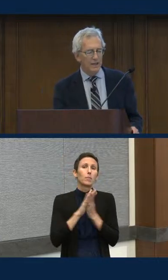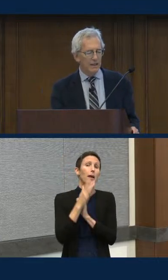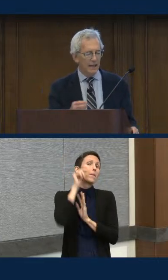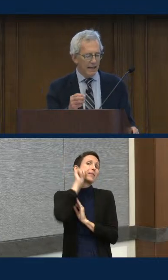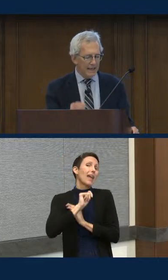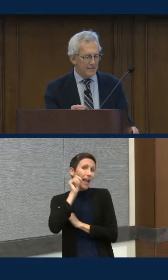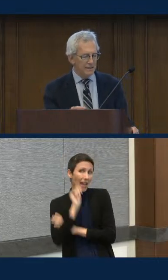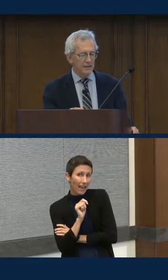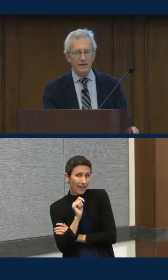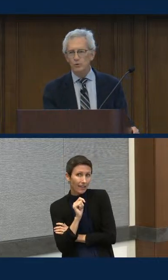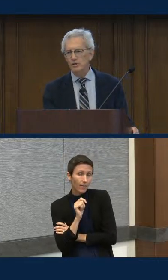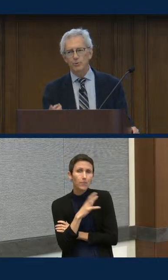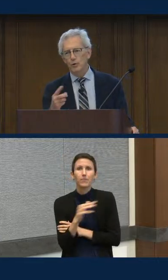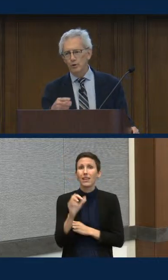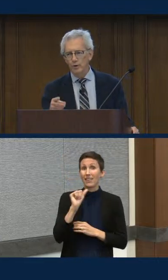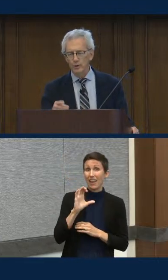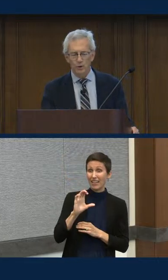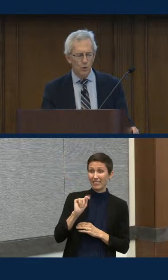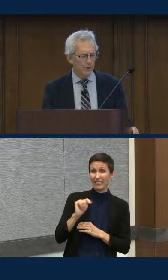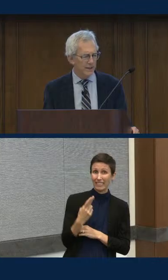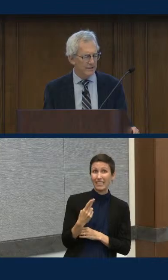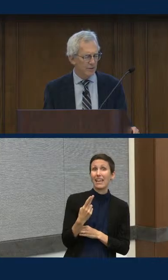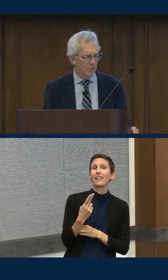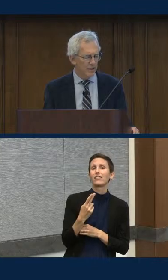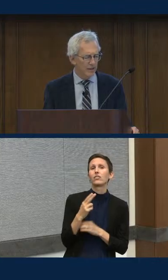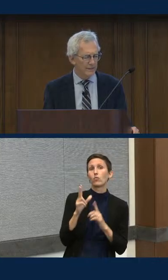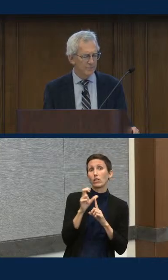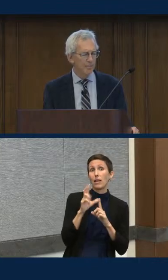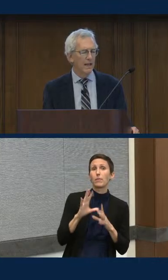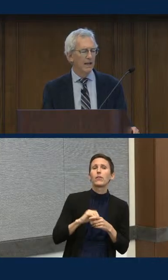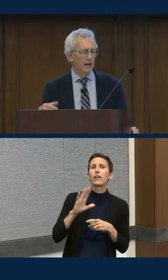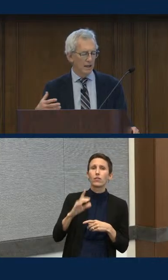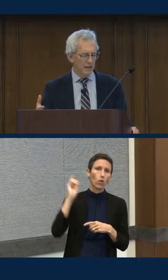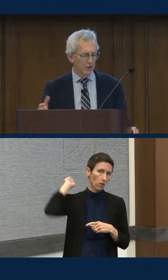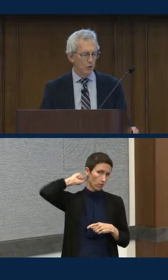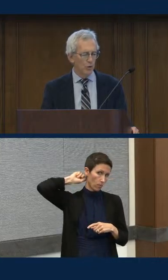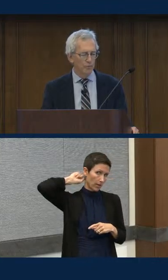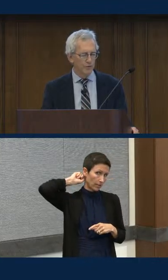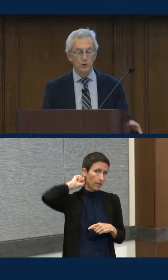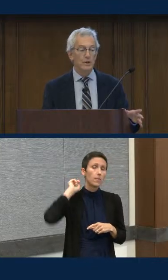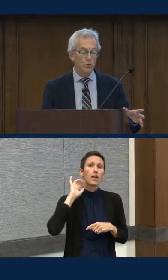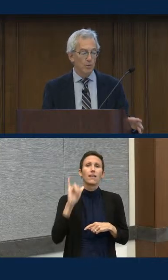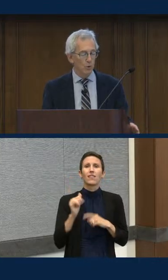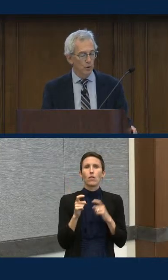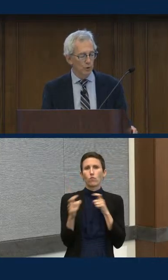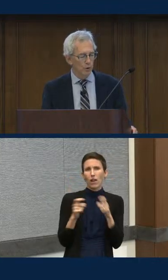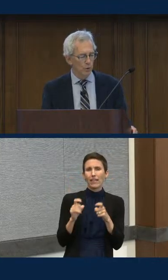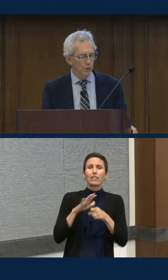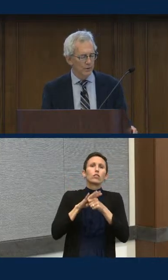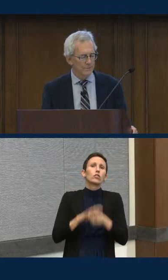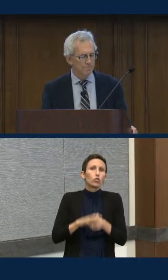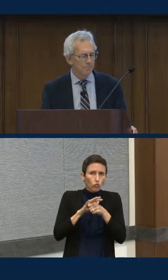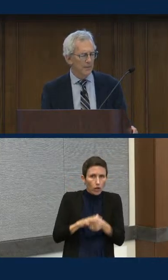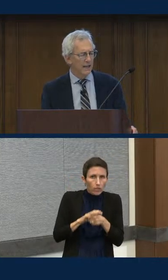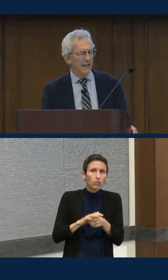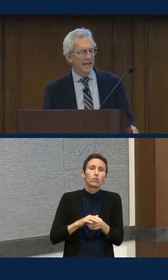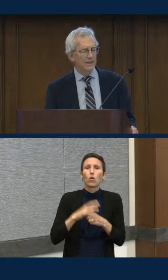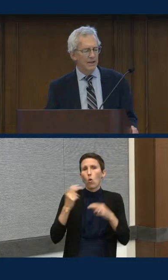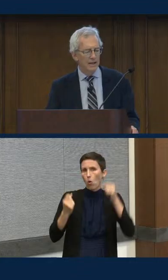ability to tan and ADH in